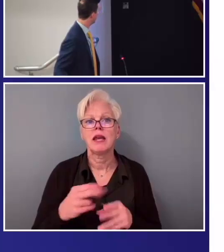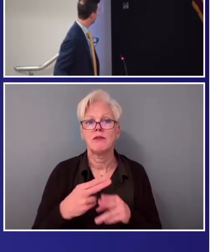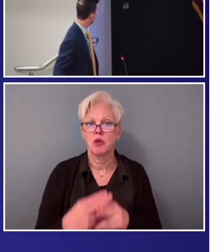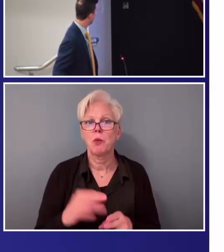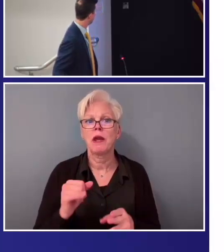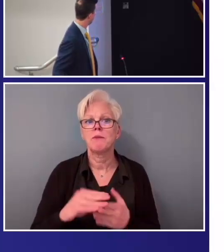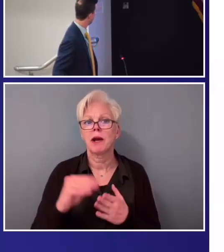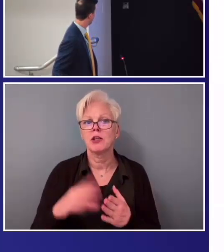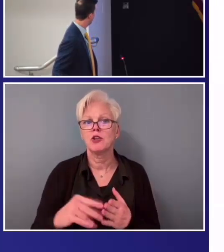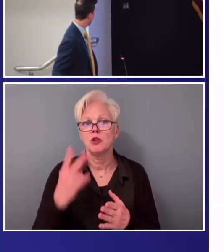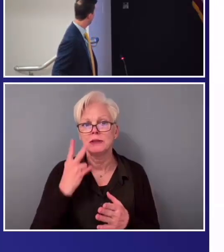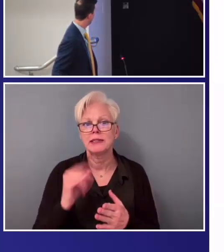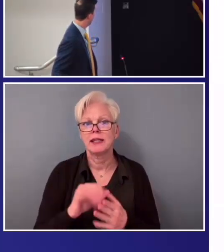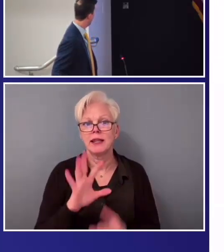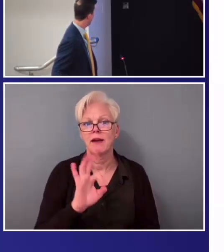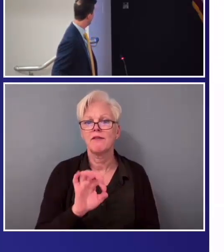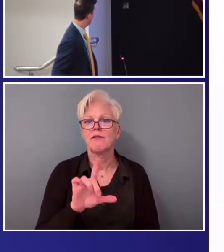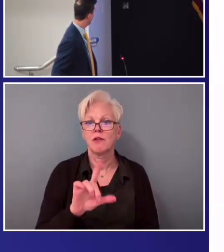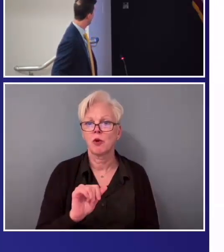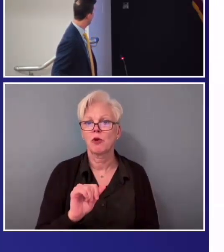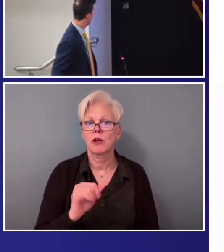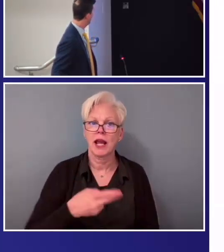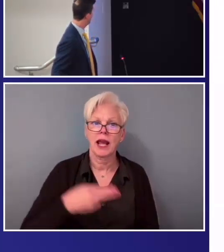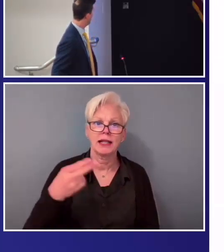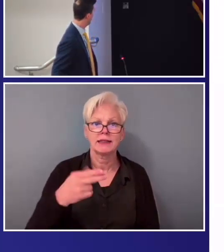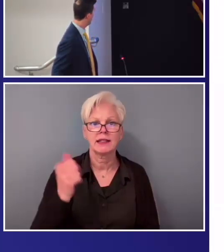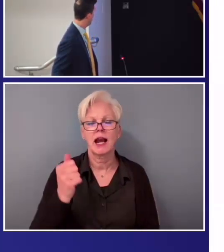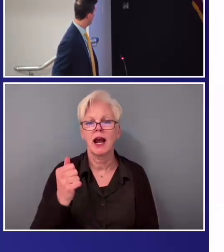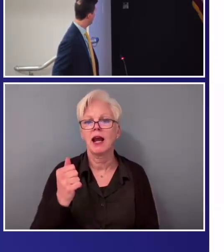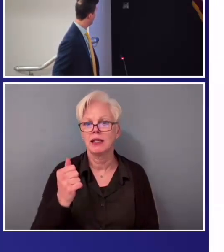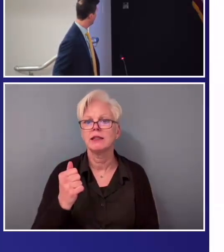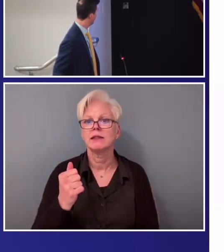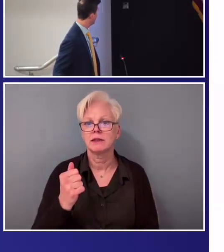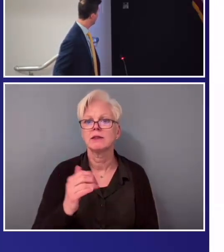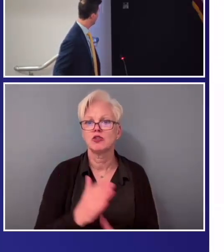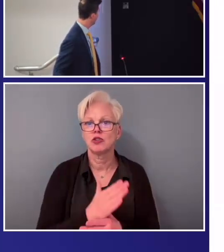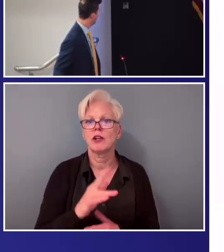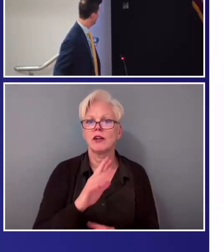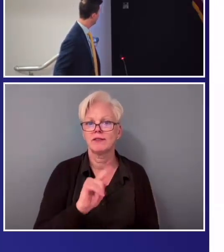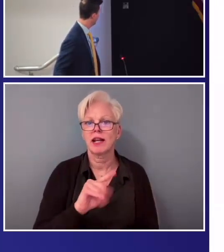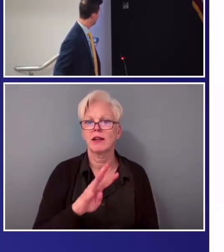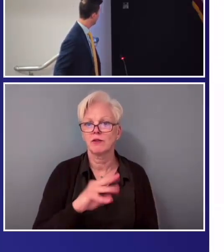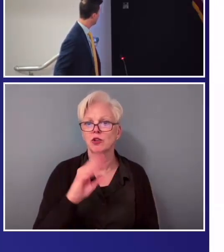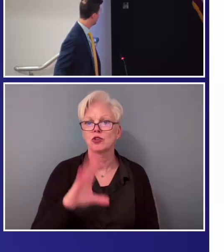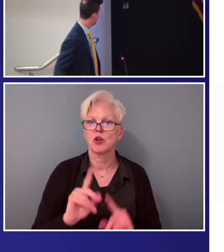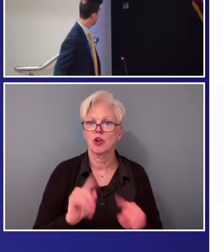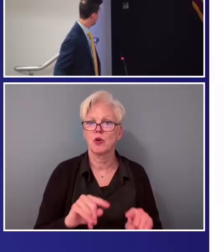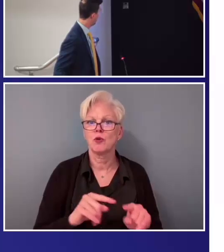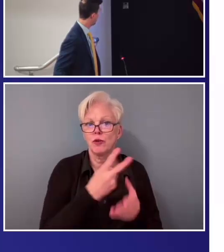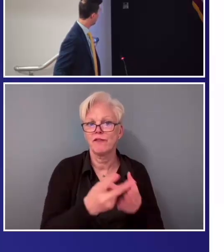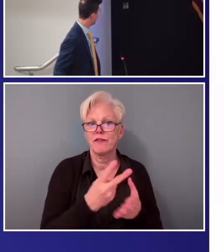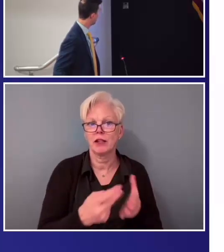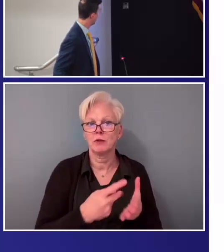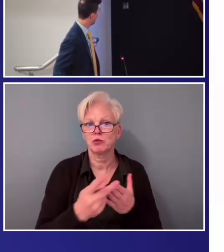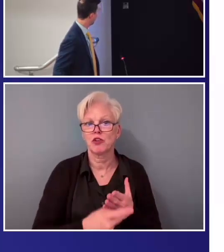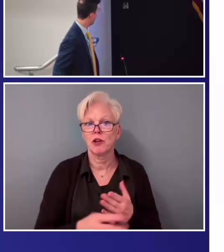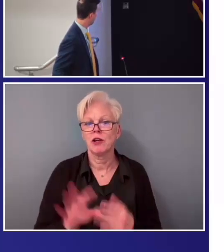you see that Florida has the highest share of Title IV students attending failing programs. About 9% of all Title IV